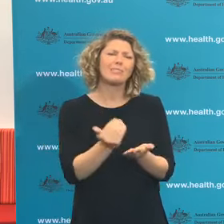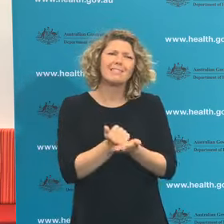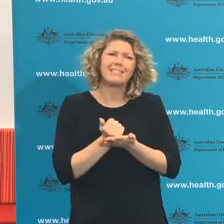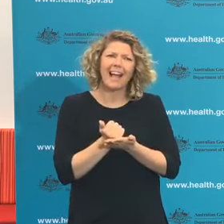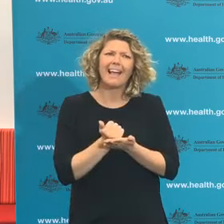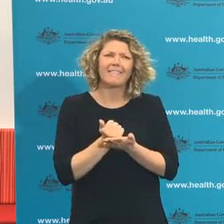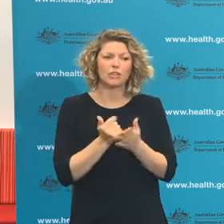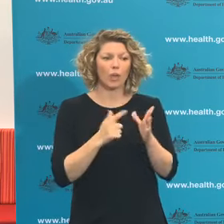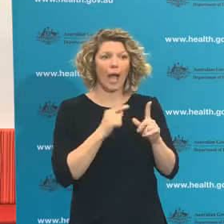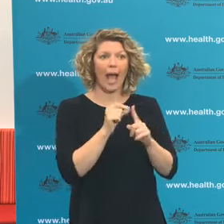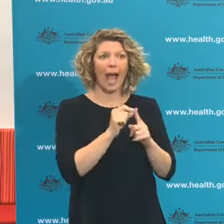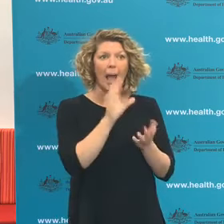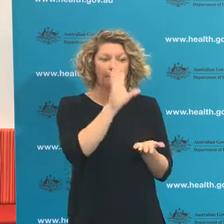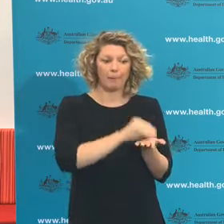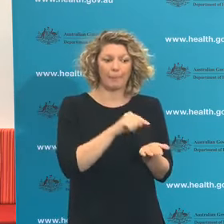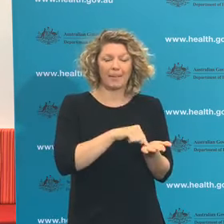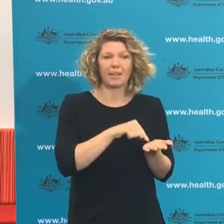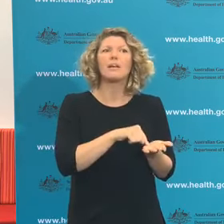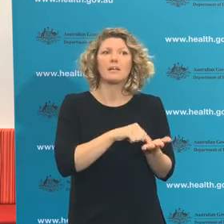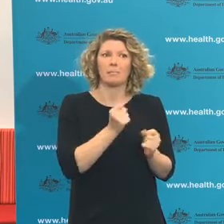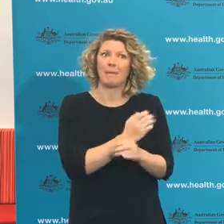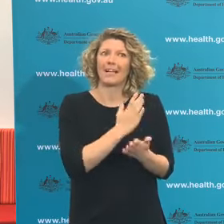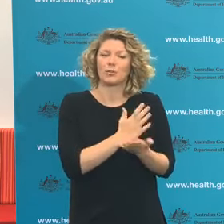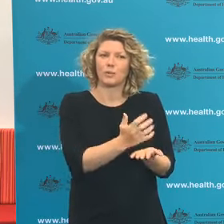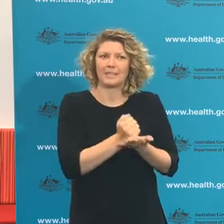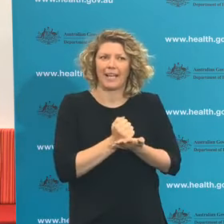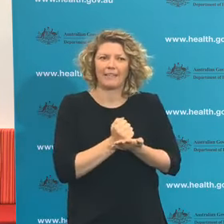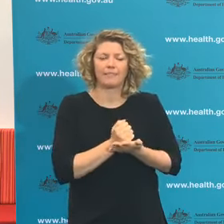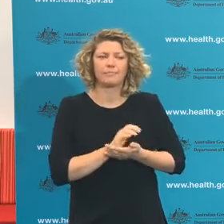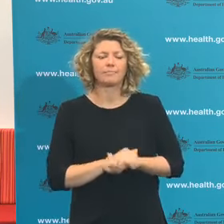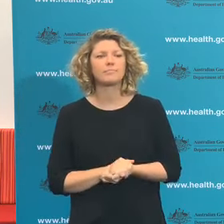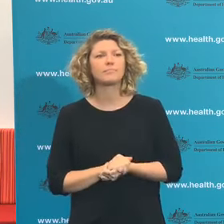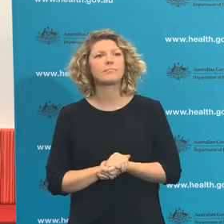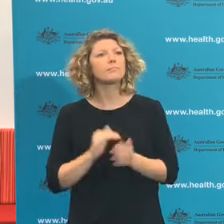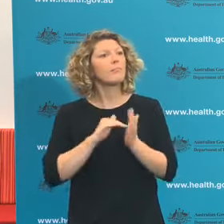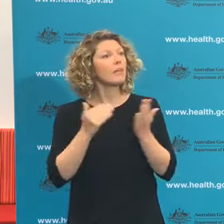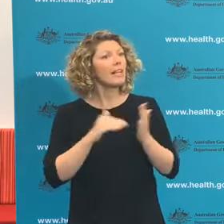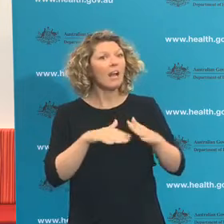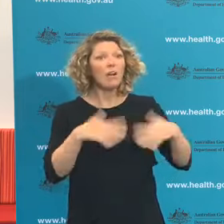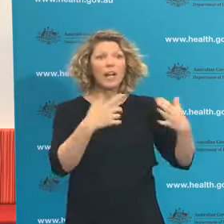about doing that. I'll stop there and take questions and if there's any